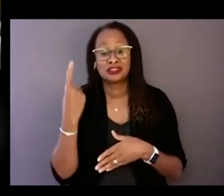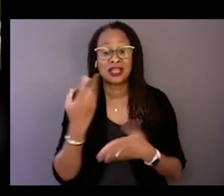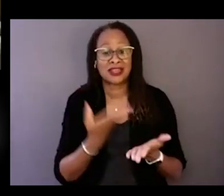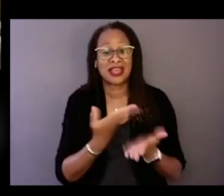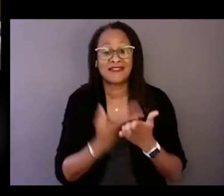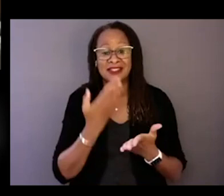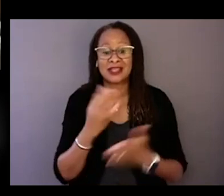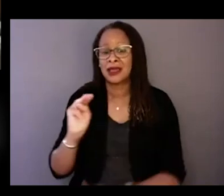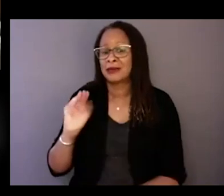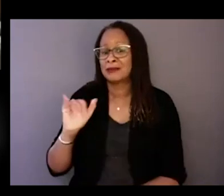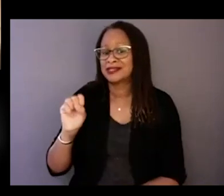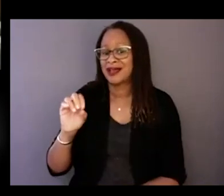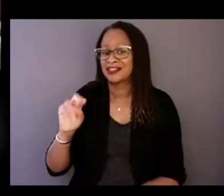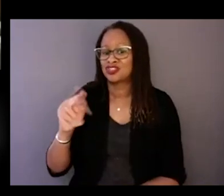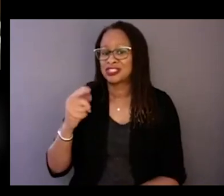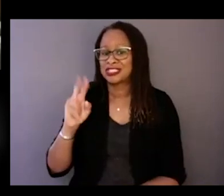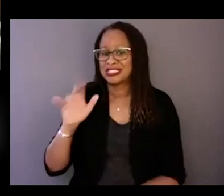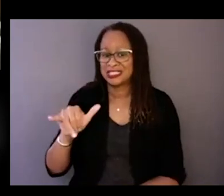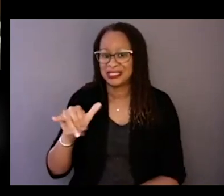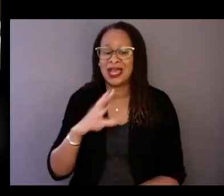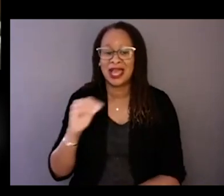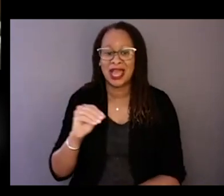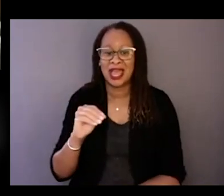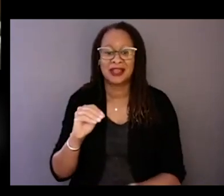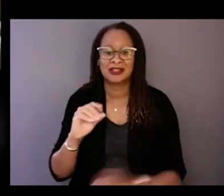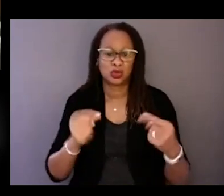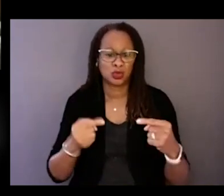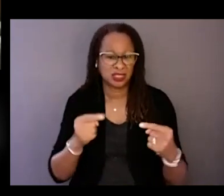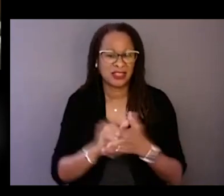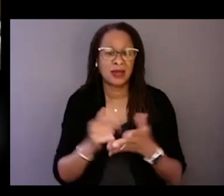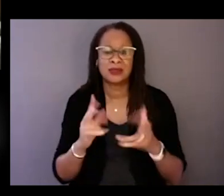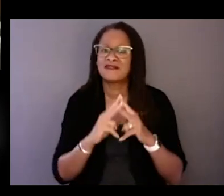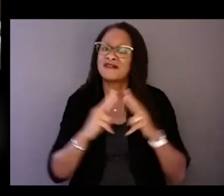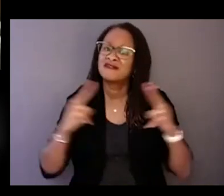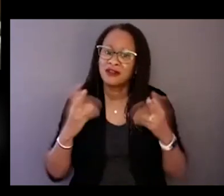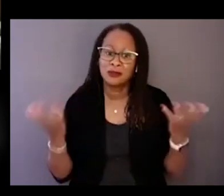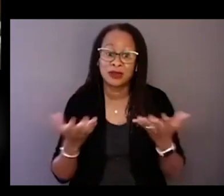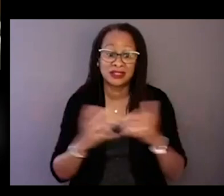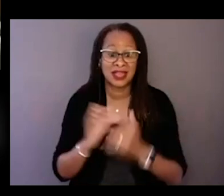and cruelty that was omnipresent. Samantha, do you want to pick that up?